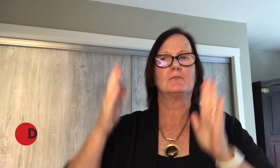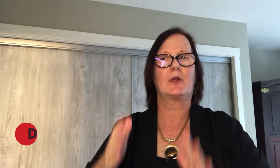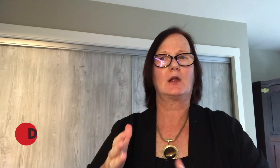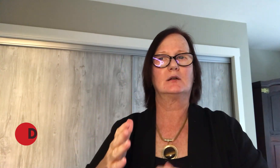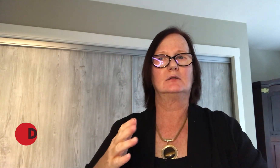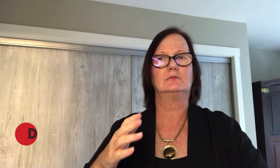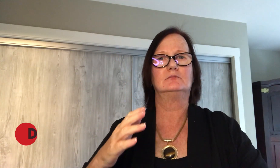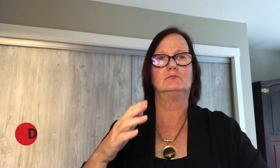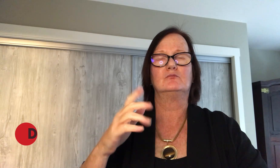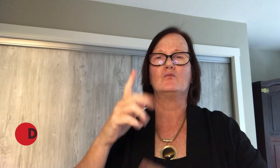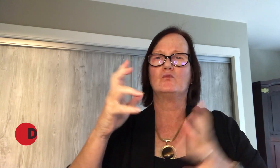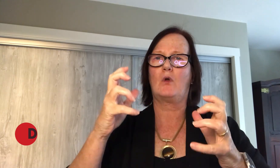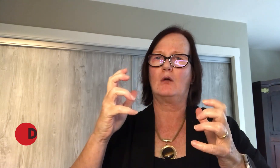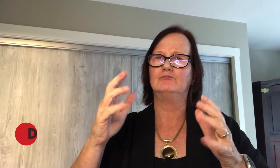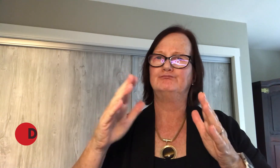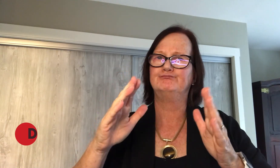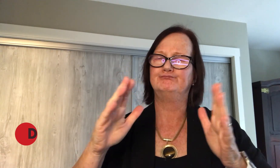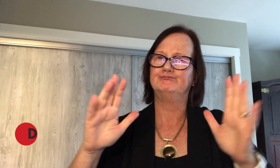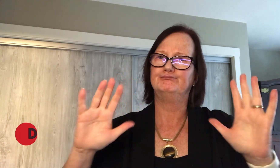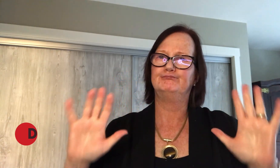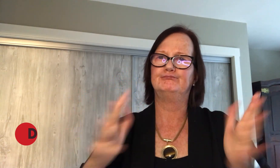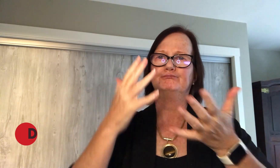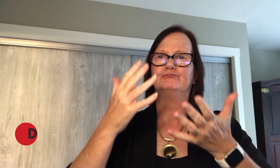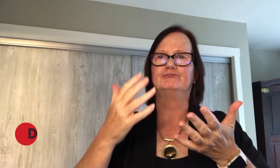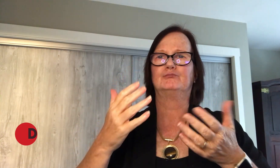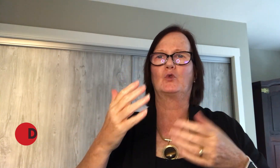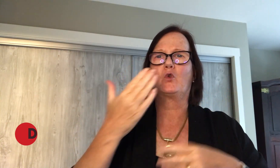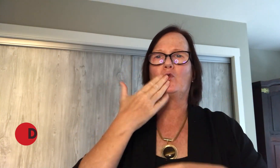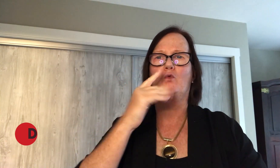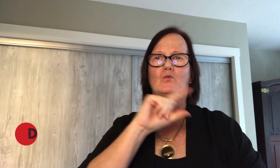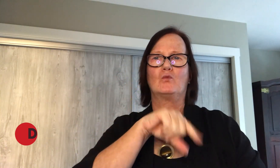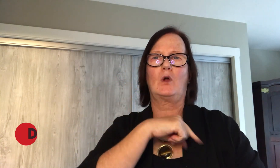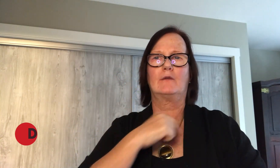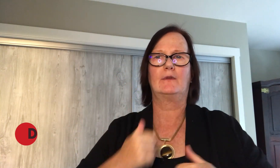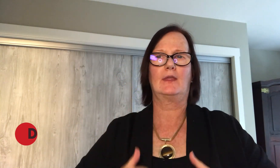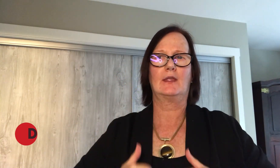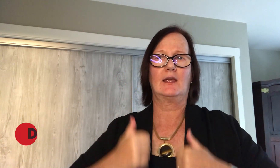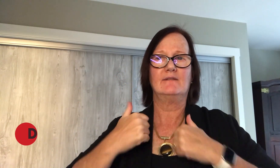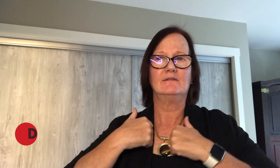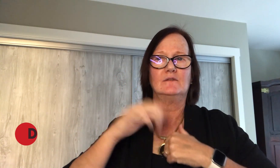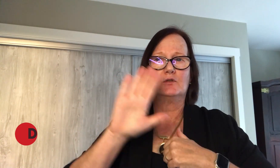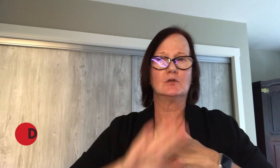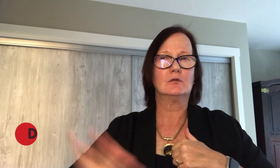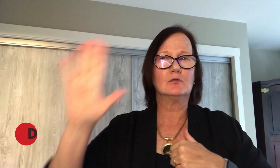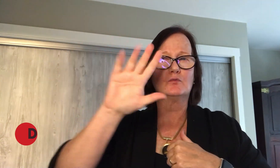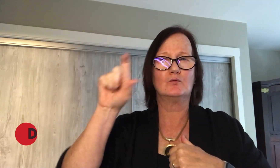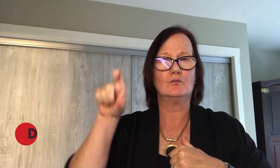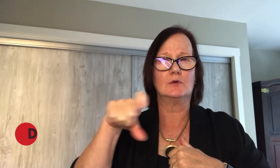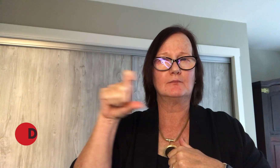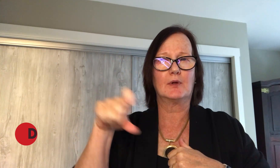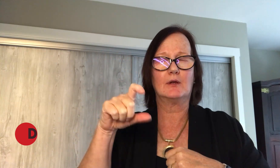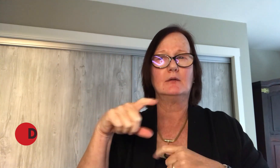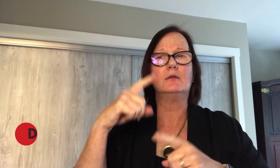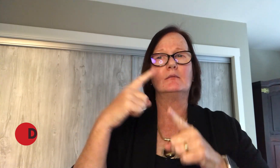Quebecers. They want to raise good quality of life across Quebec and